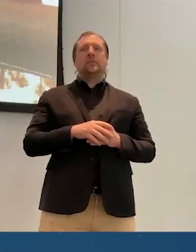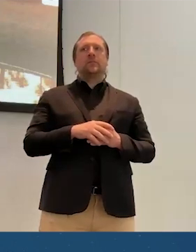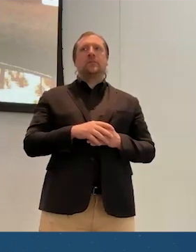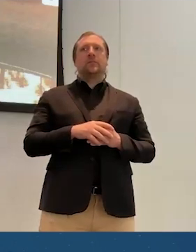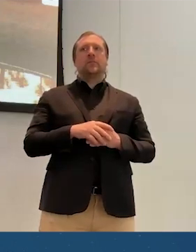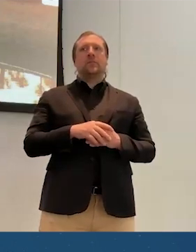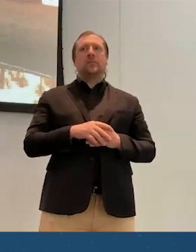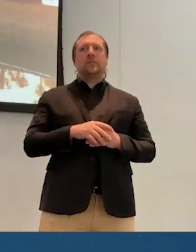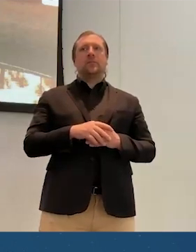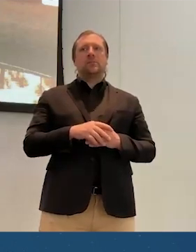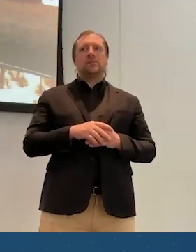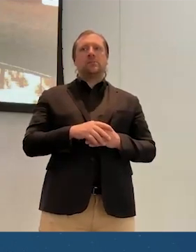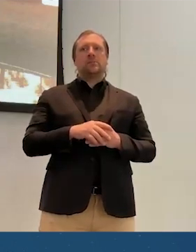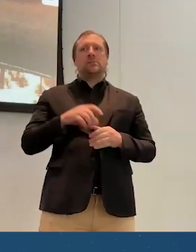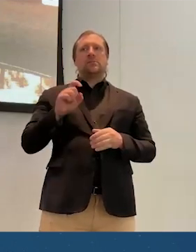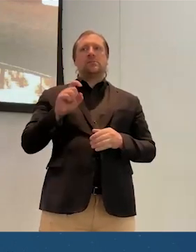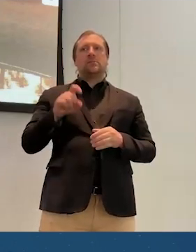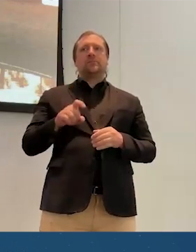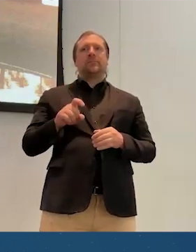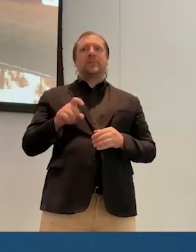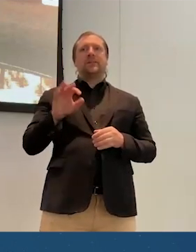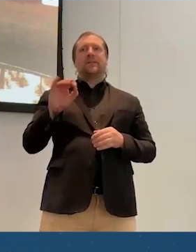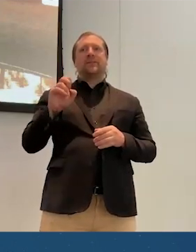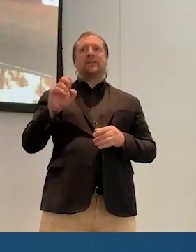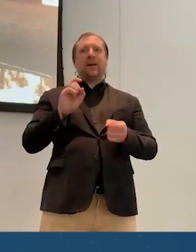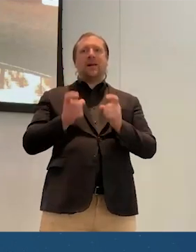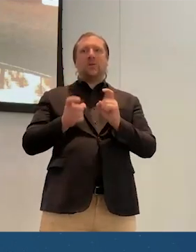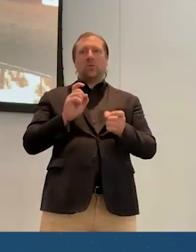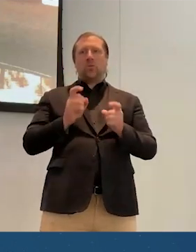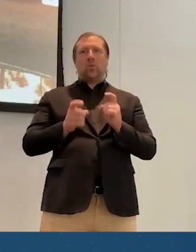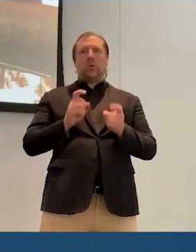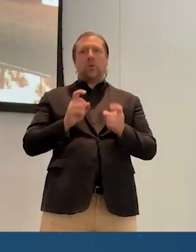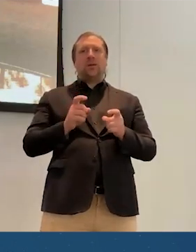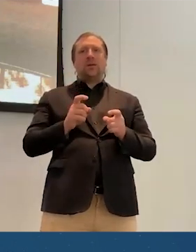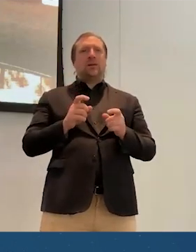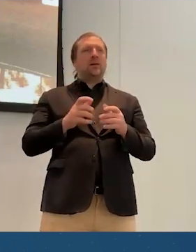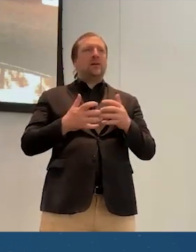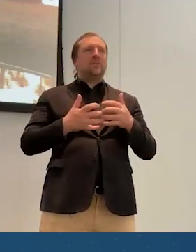highlighted the complexity of replicating physical experience